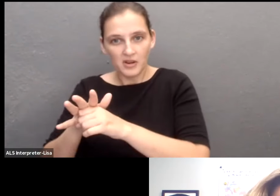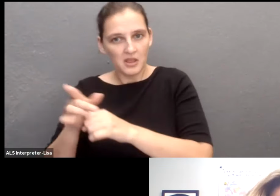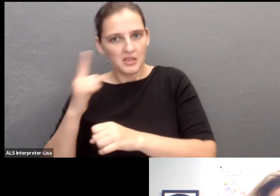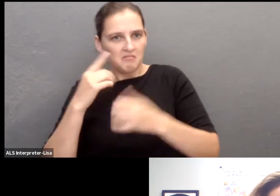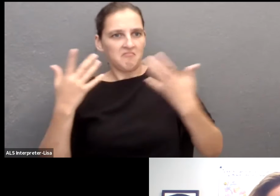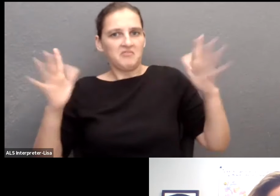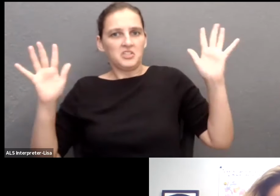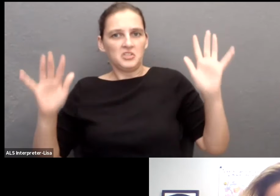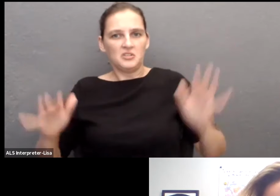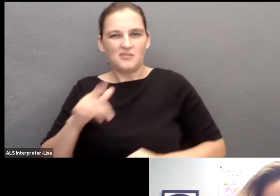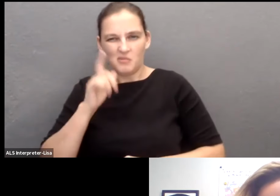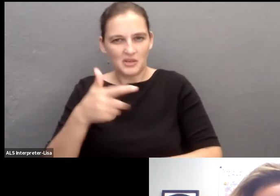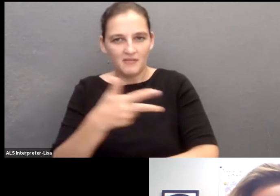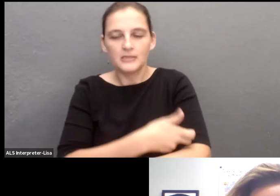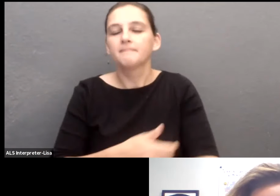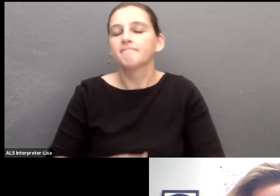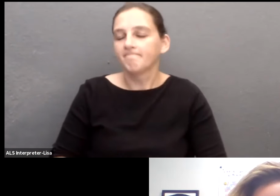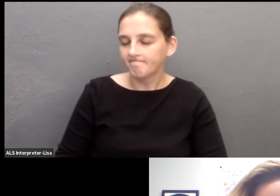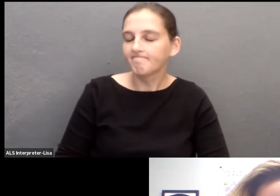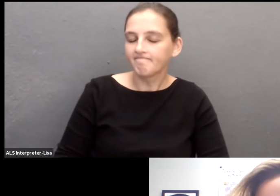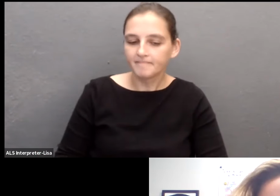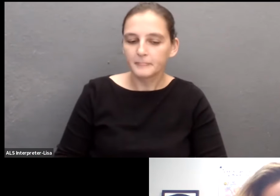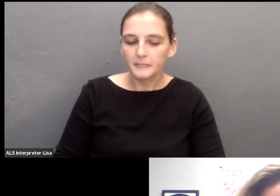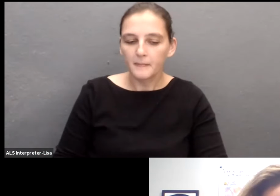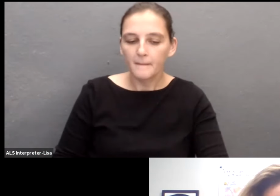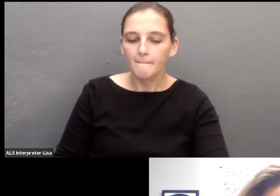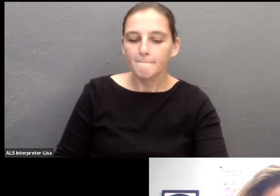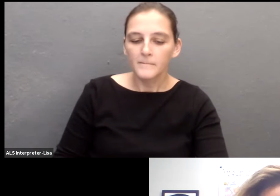immunity. Dr. Weaver: Yeah, so we do so recommend you get the COVID